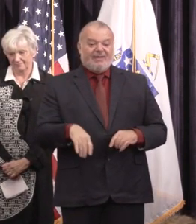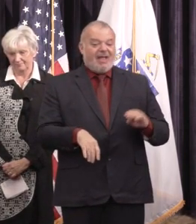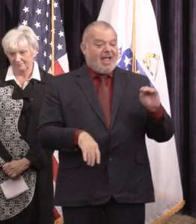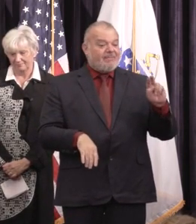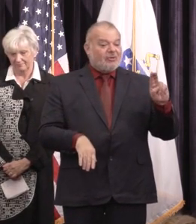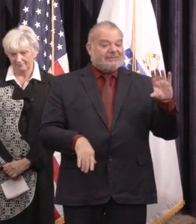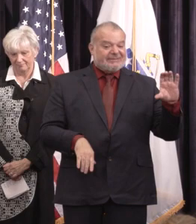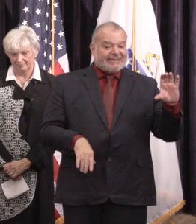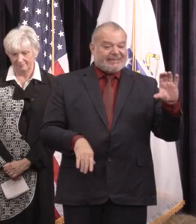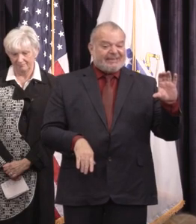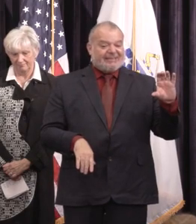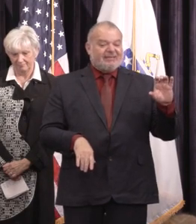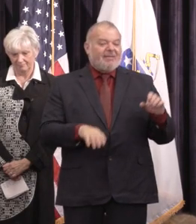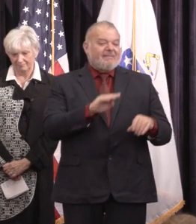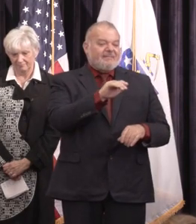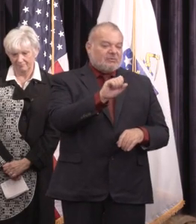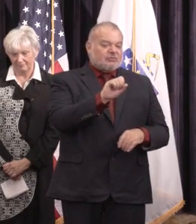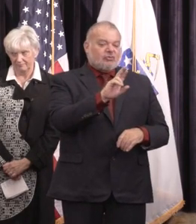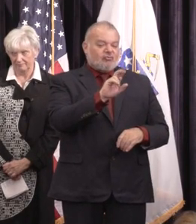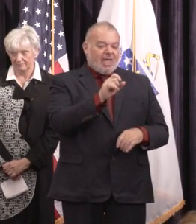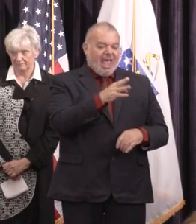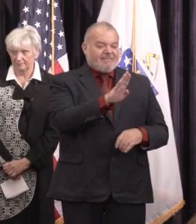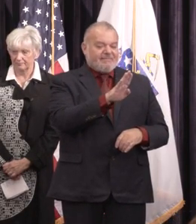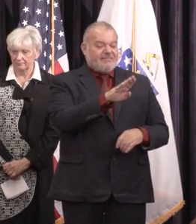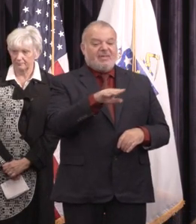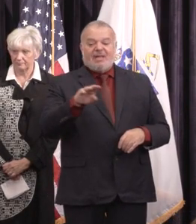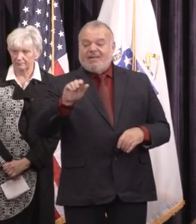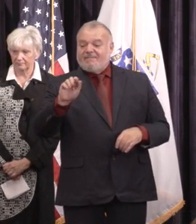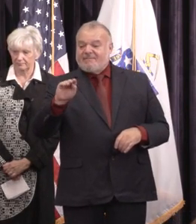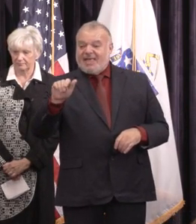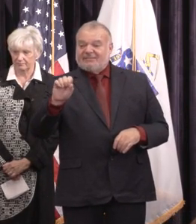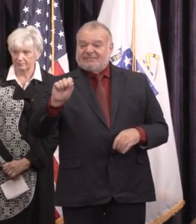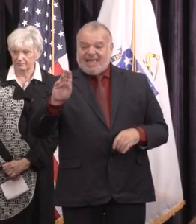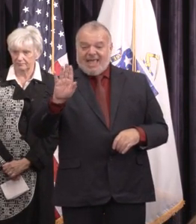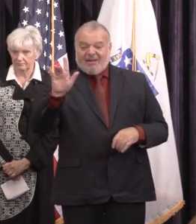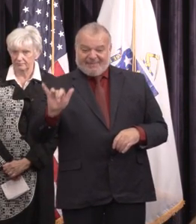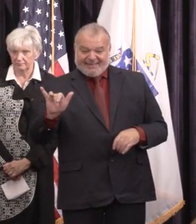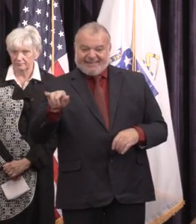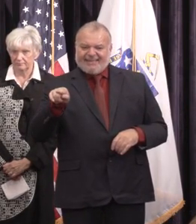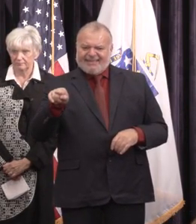is one of 11 agencies within the executive office of health and human services. We employ more than